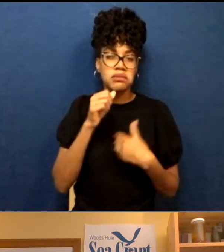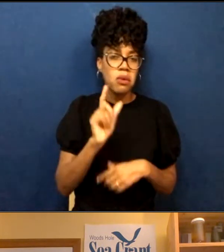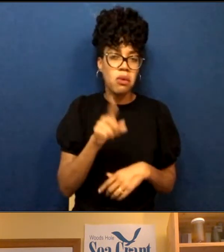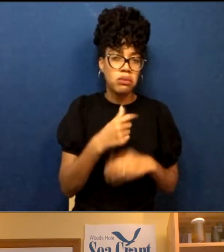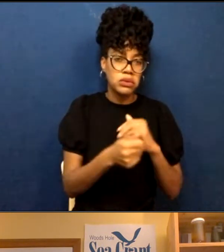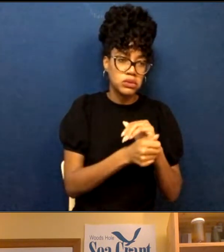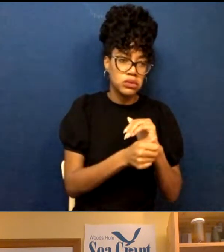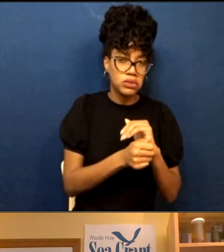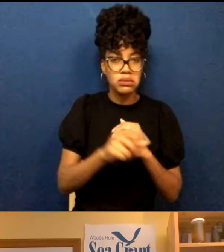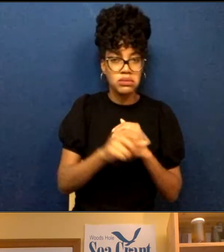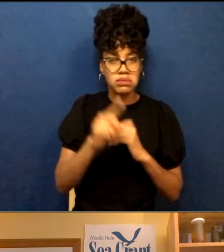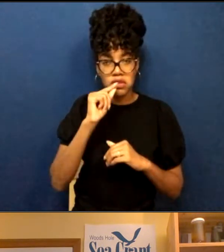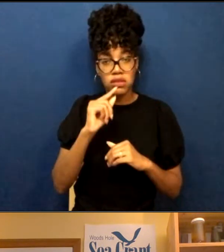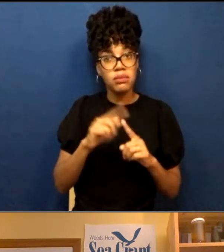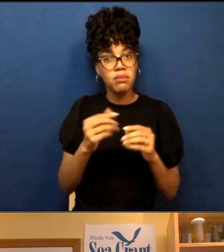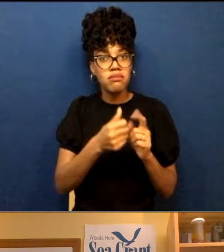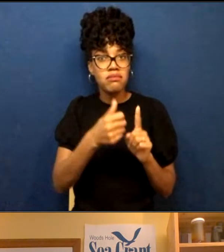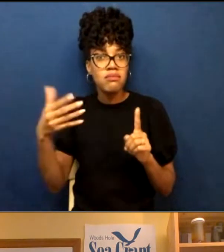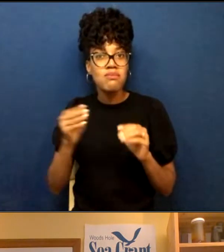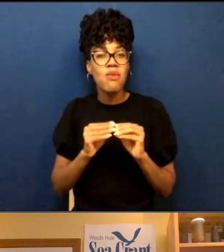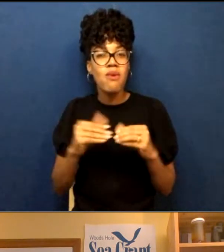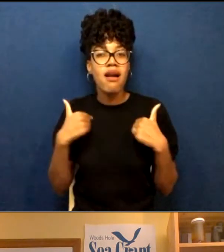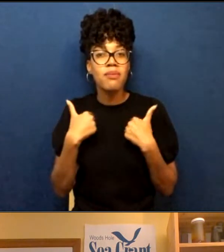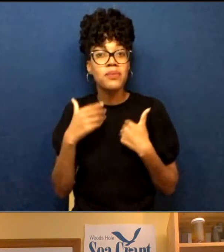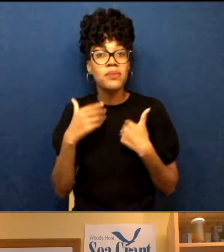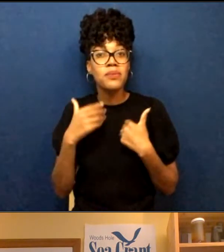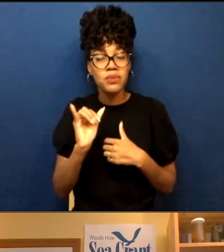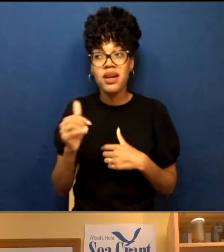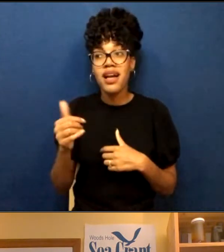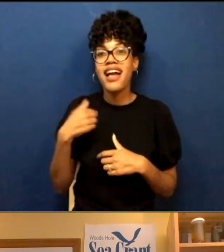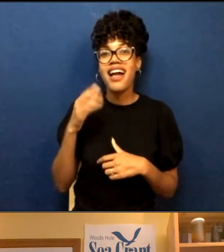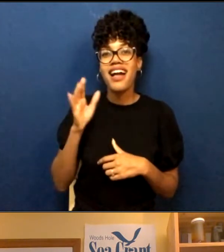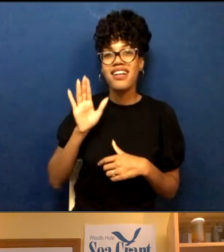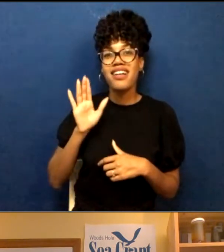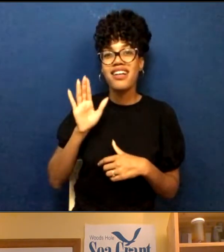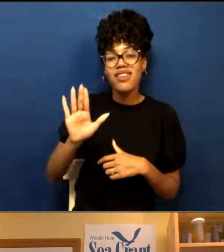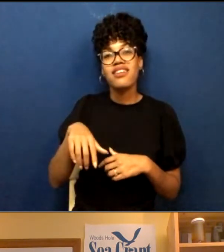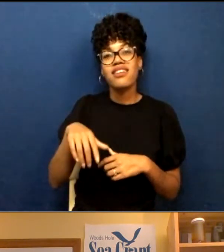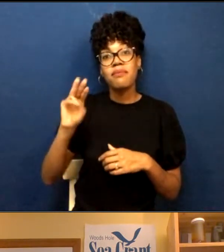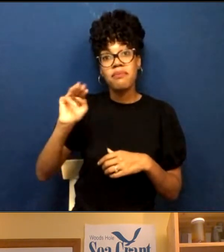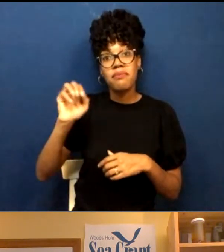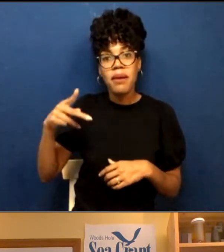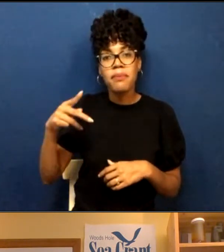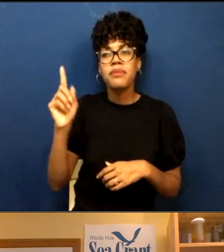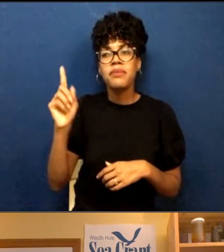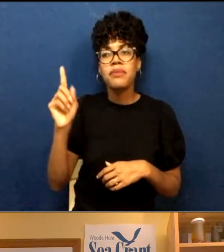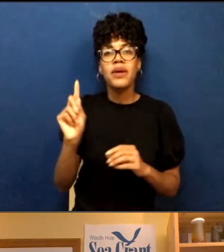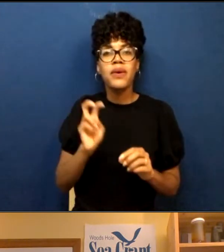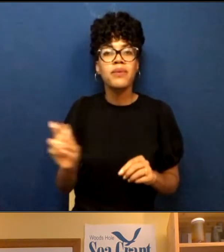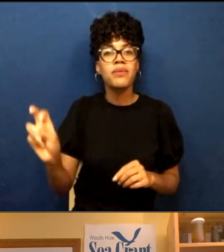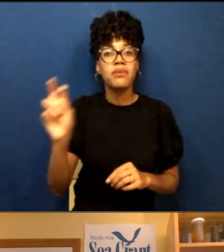Where you can look at maps that have different transmissions of different animals and watch where they've gone. There's another program called